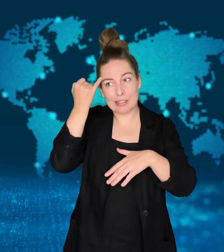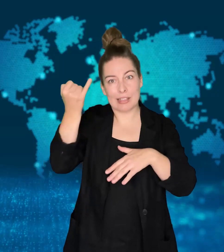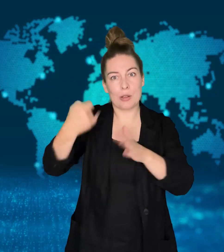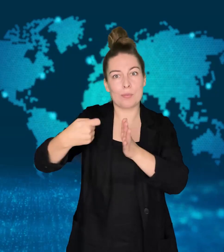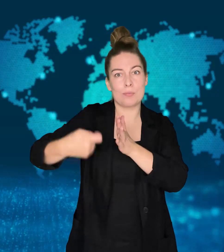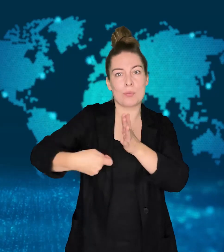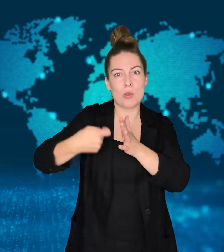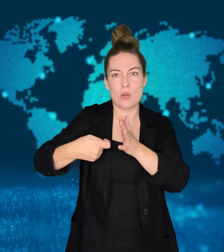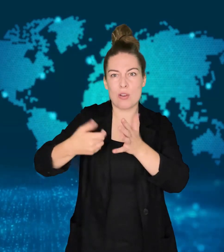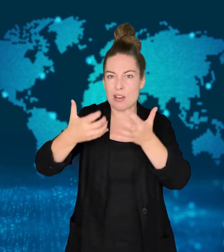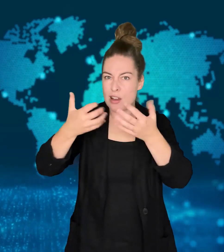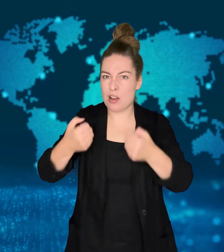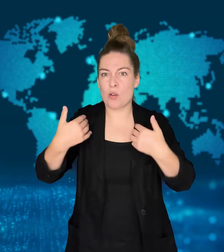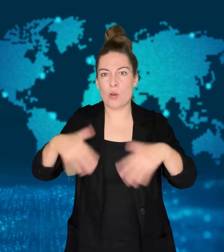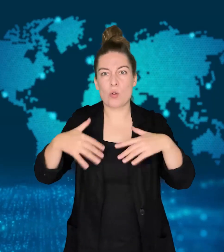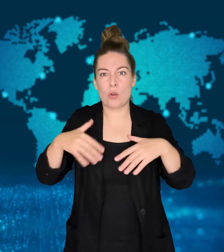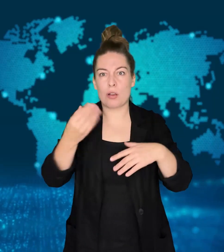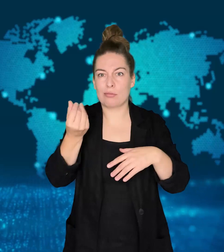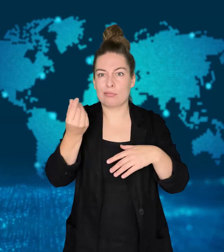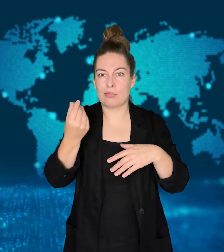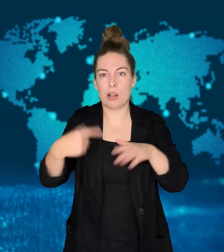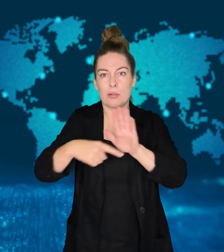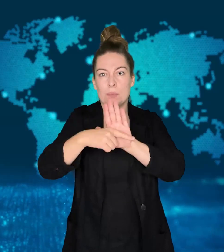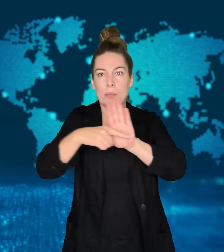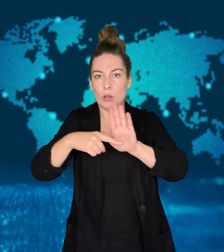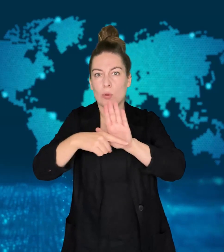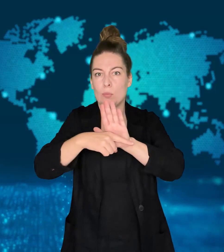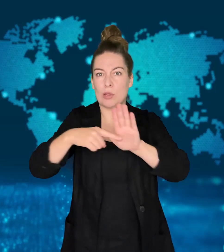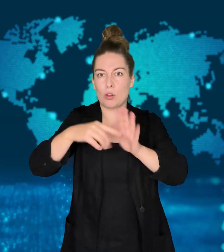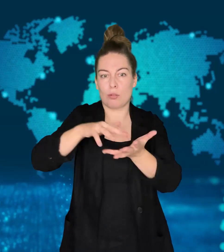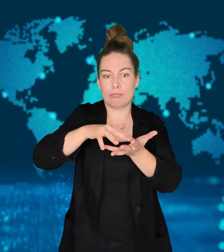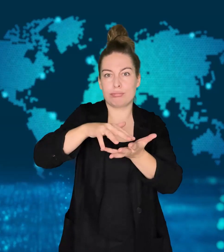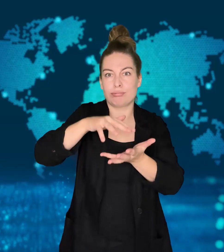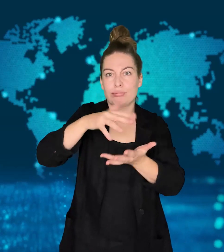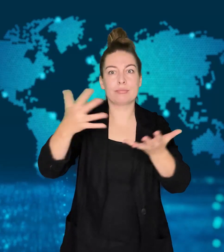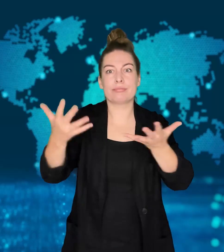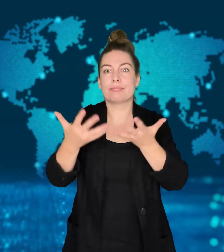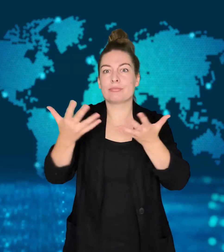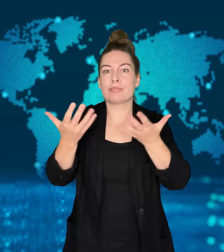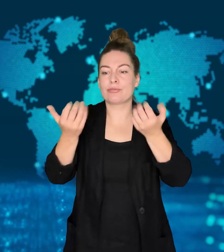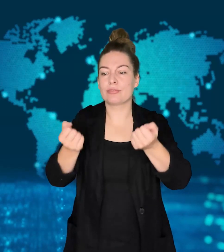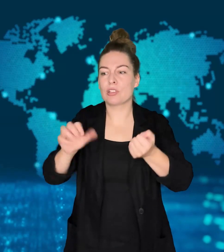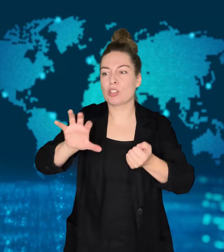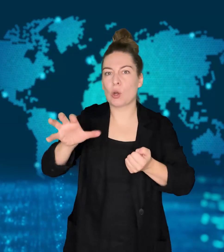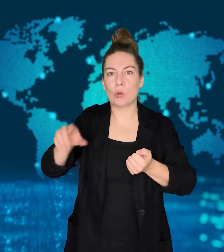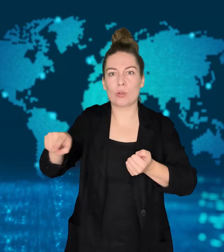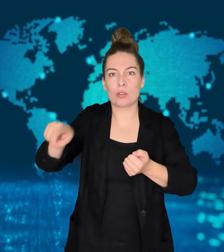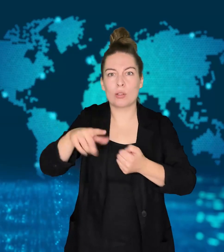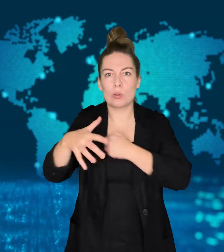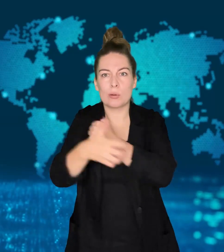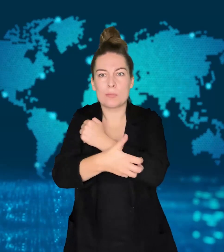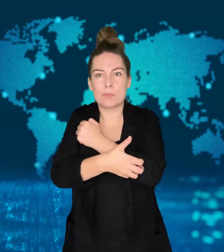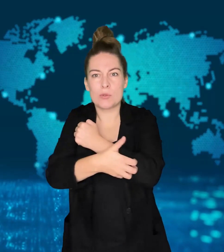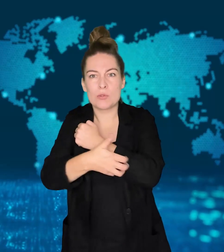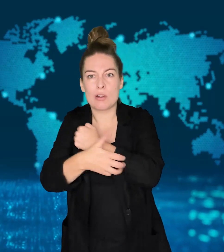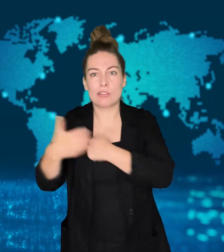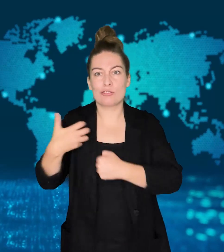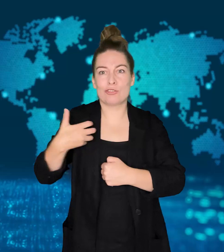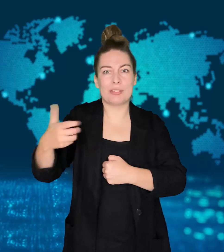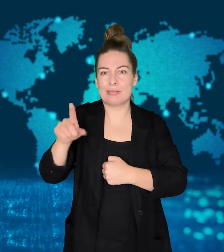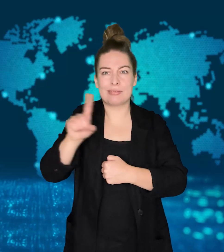Russia's war on Ukraine has hurt its economy.